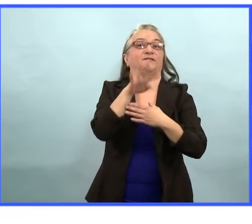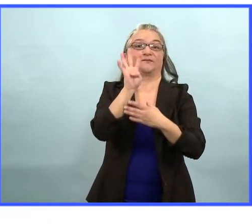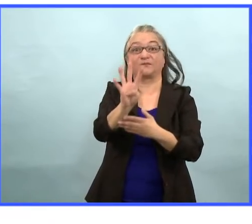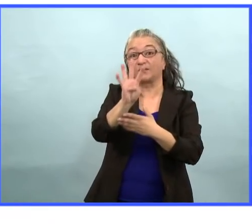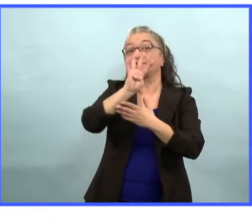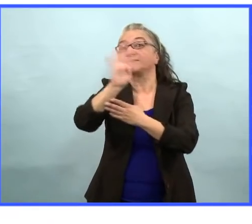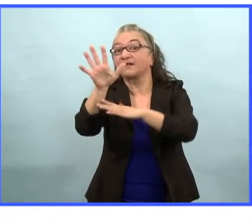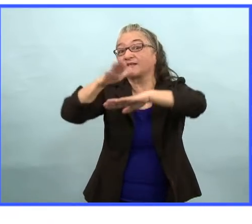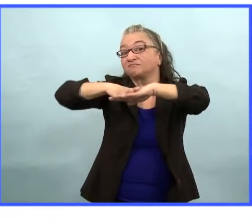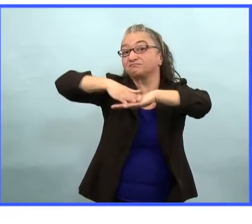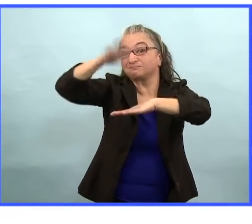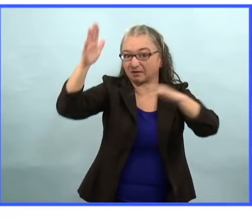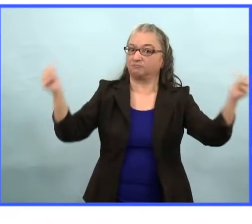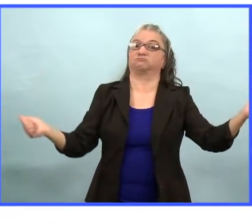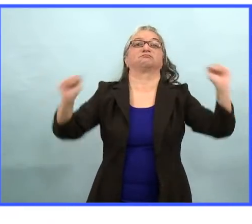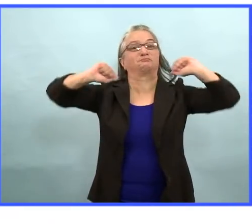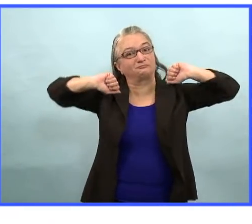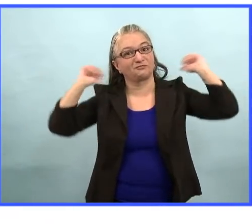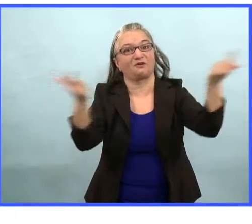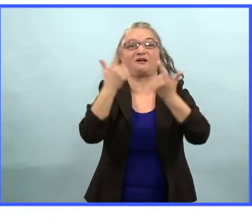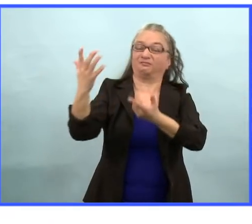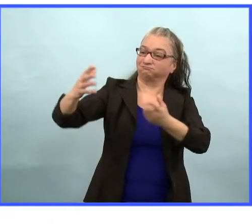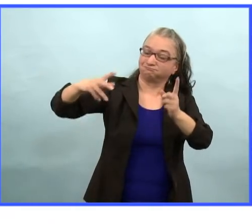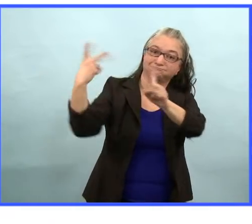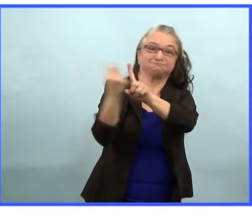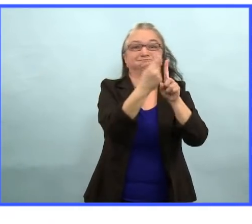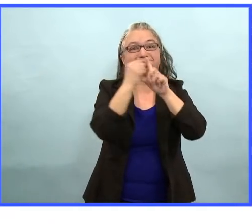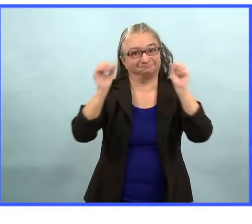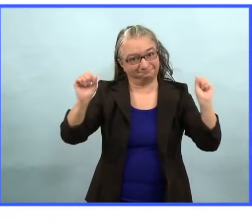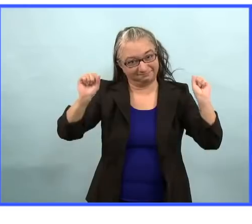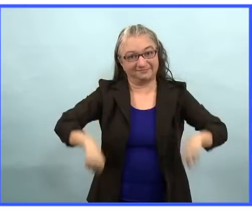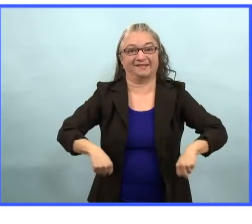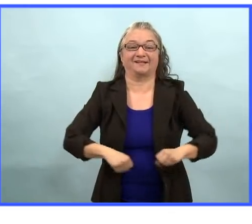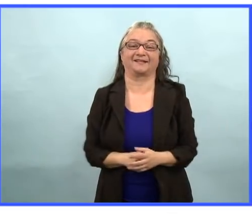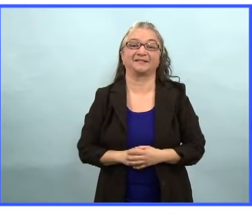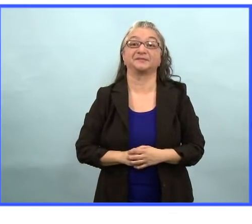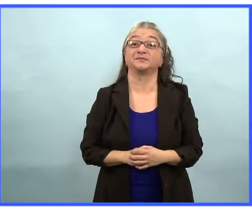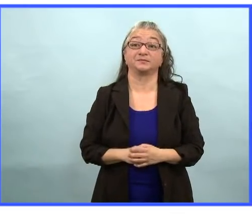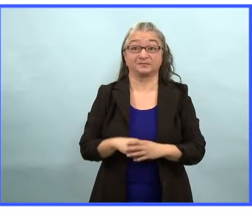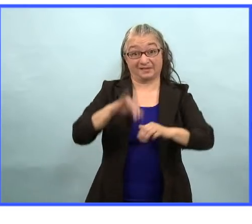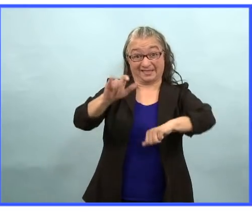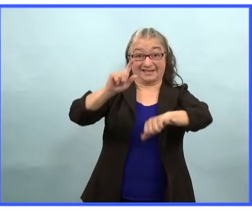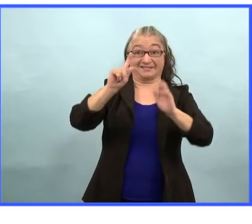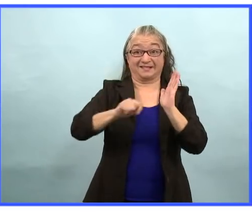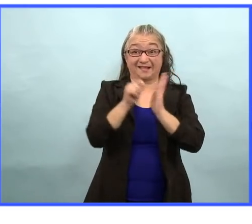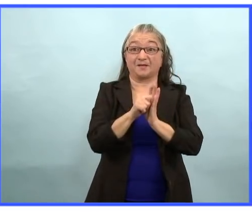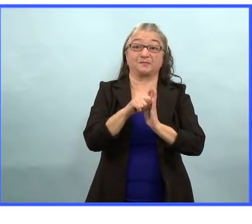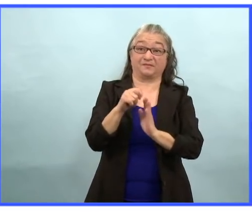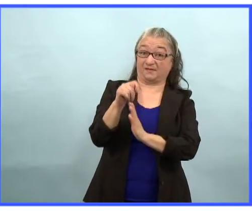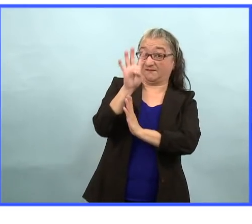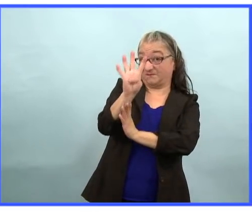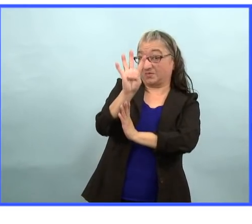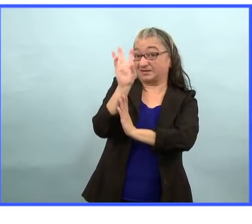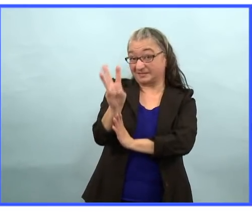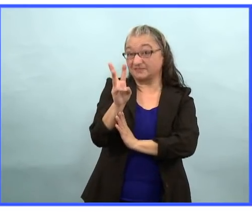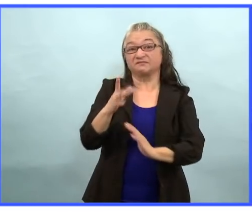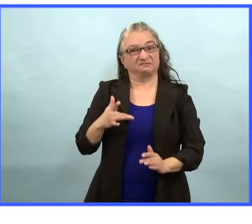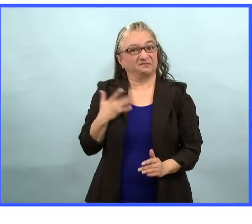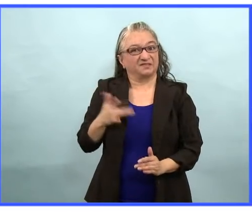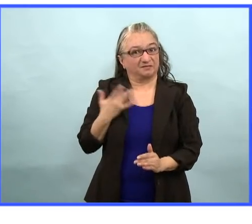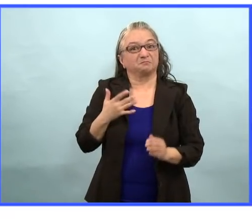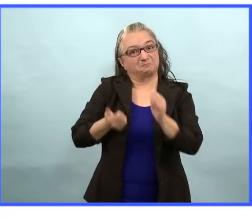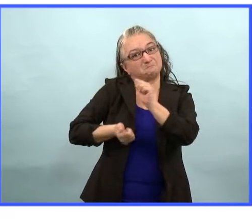bypoc communities because 46 was the median age of hospitalization due to coven on may 11 is when